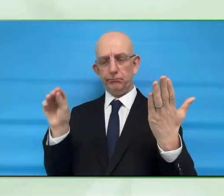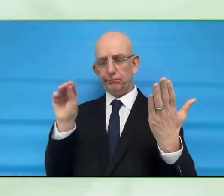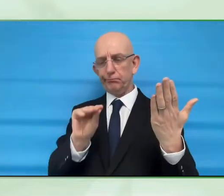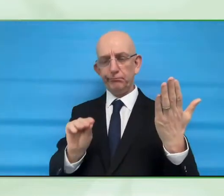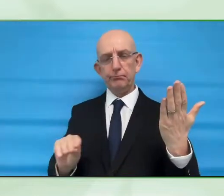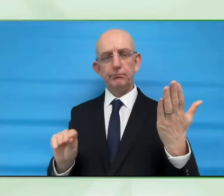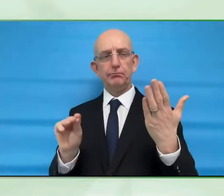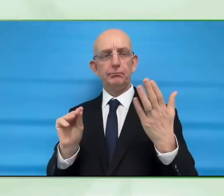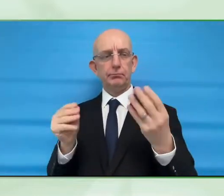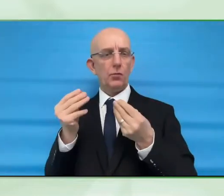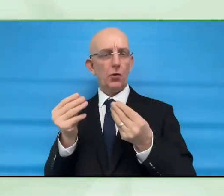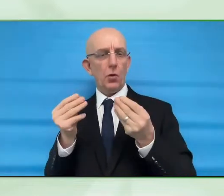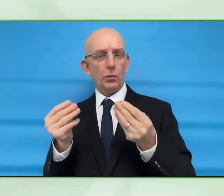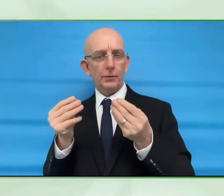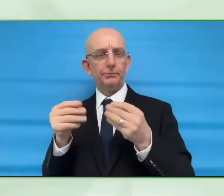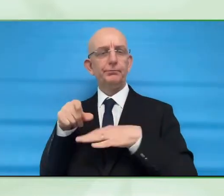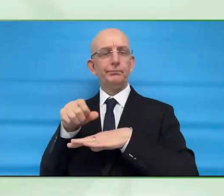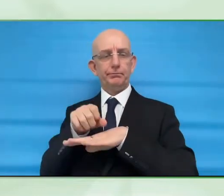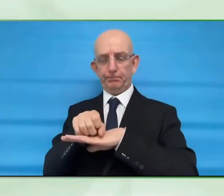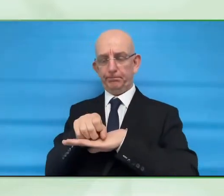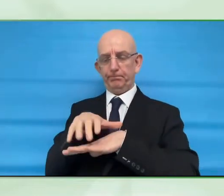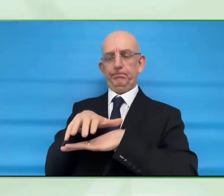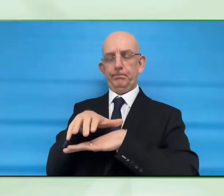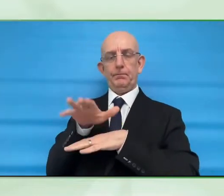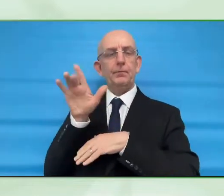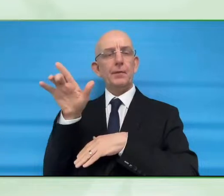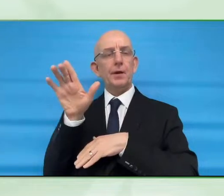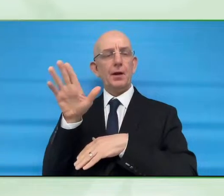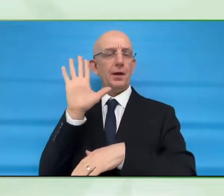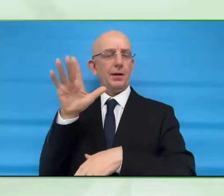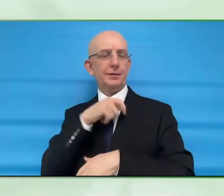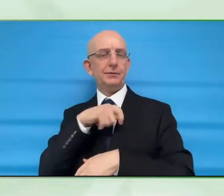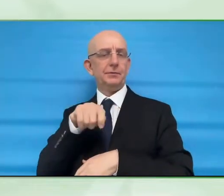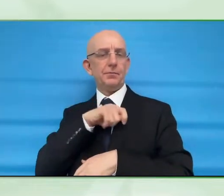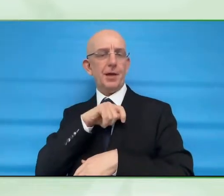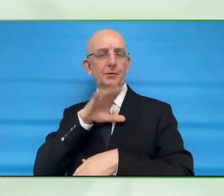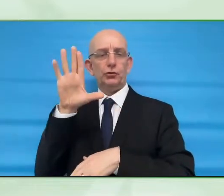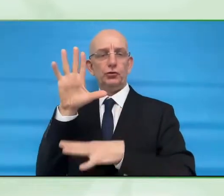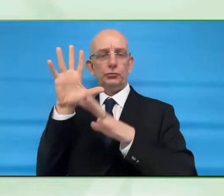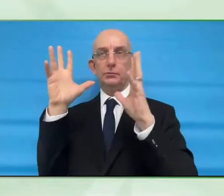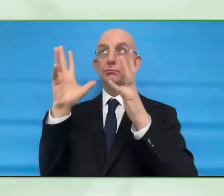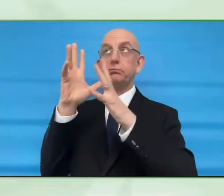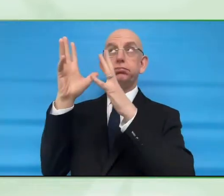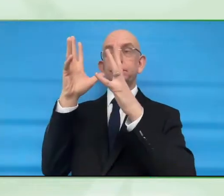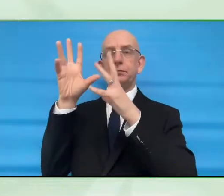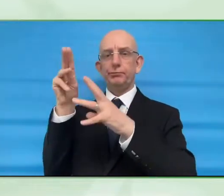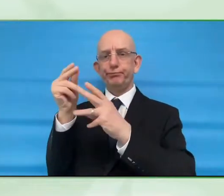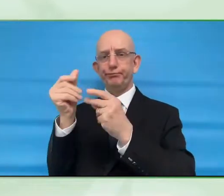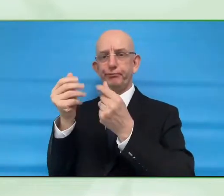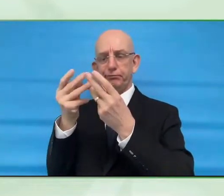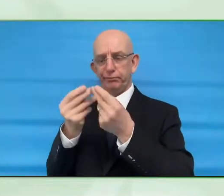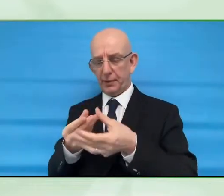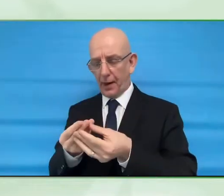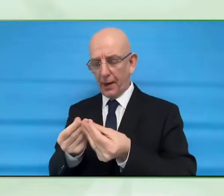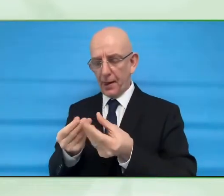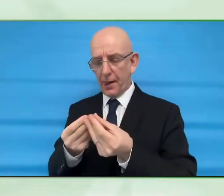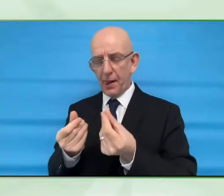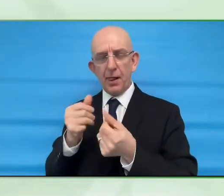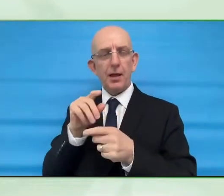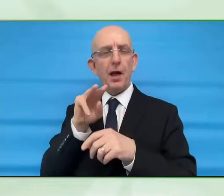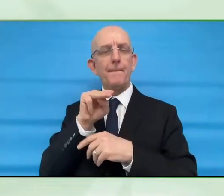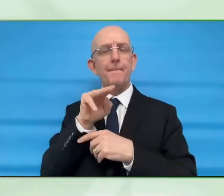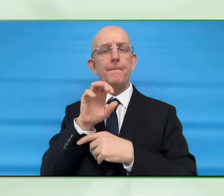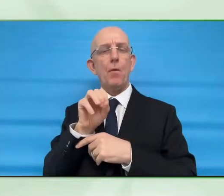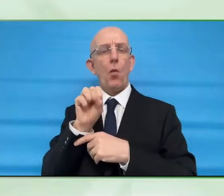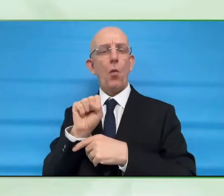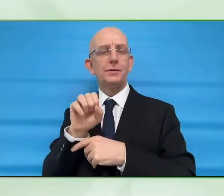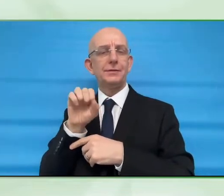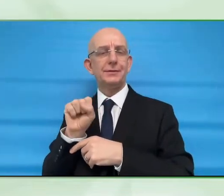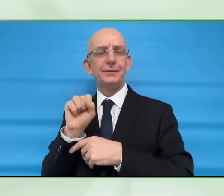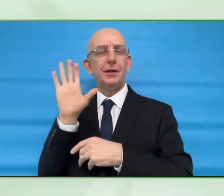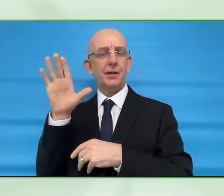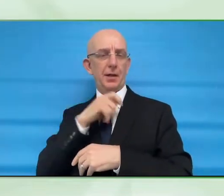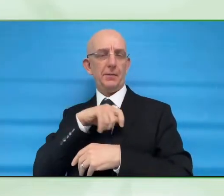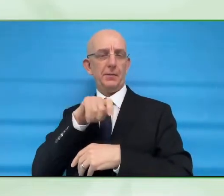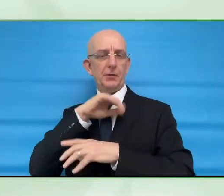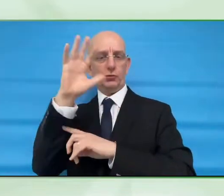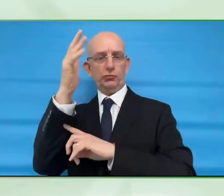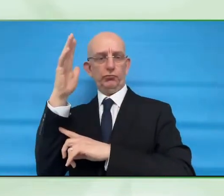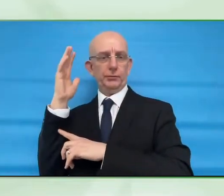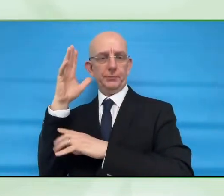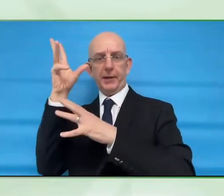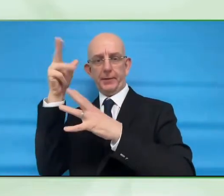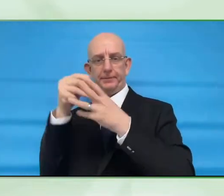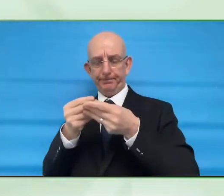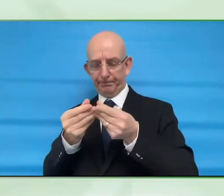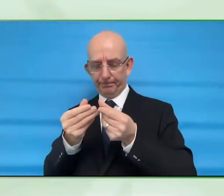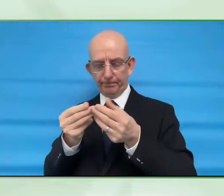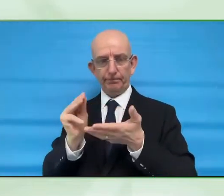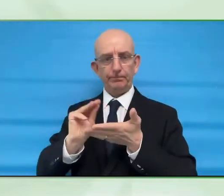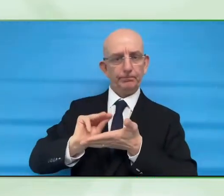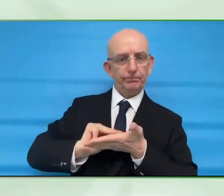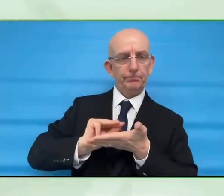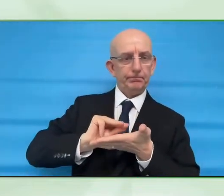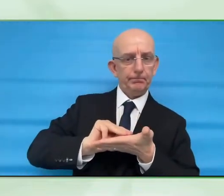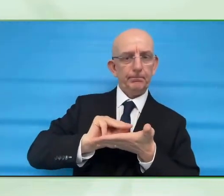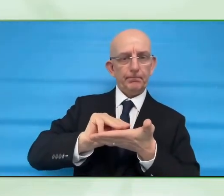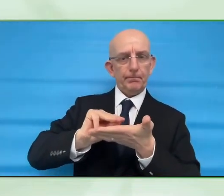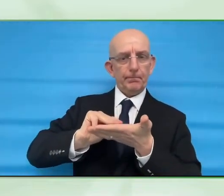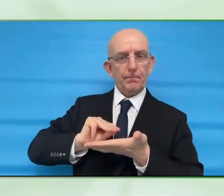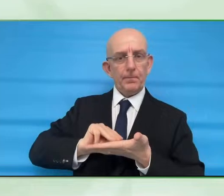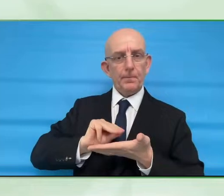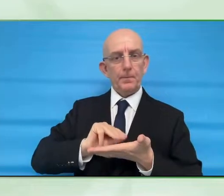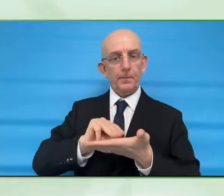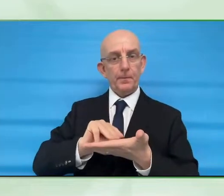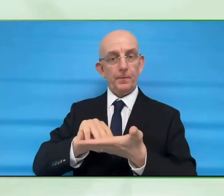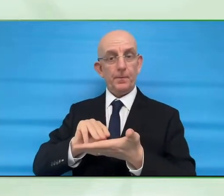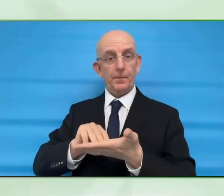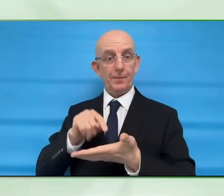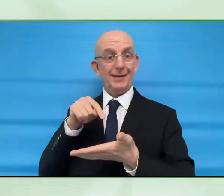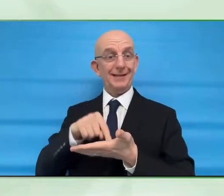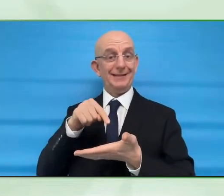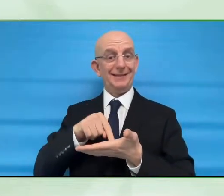texture and then becomes one of the sector graphics and be engaged here again we can